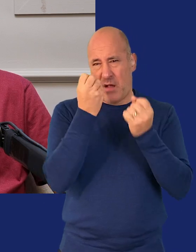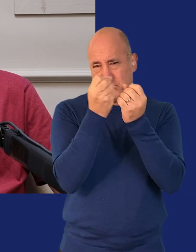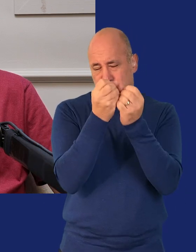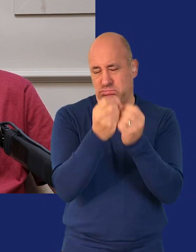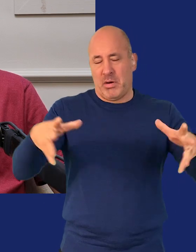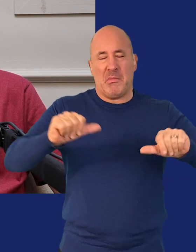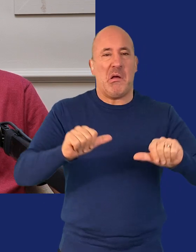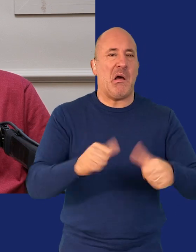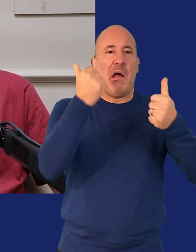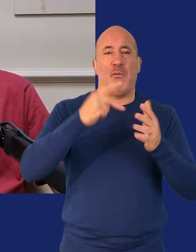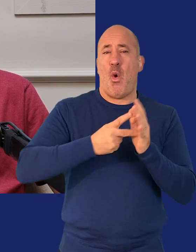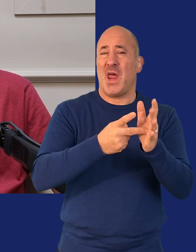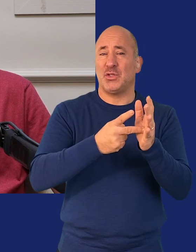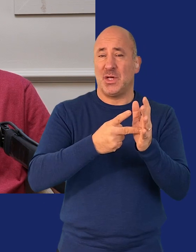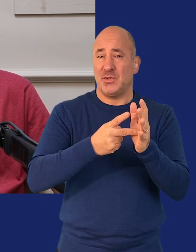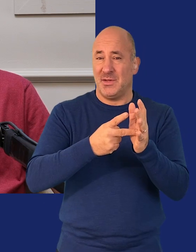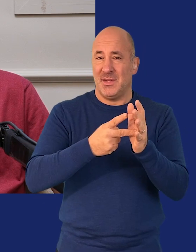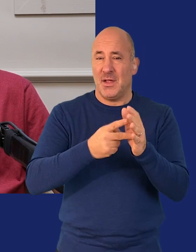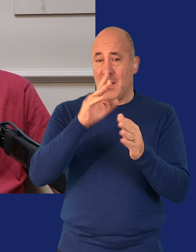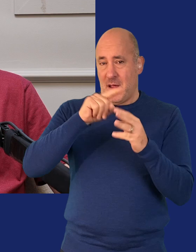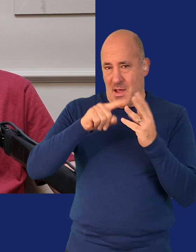And I think the final bit for me is having a voice at every level.